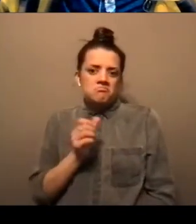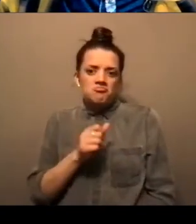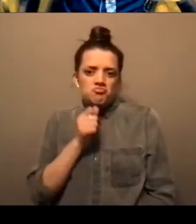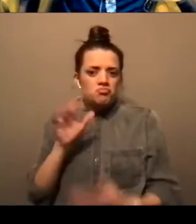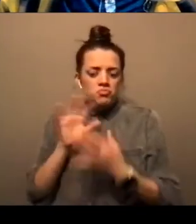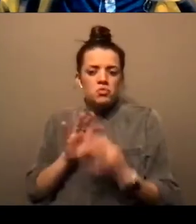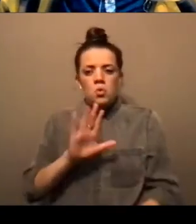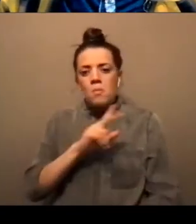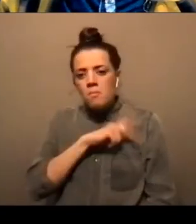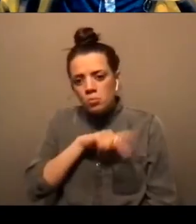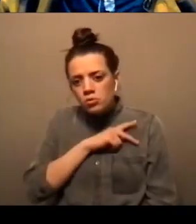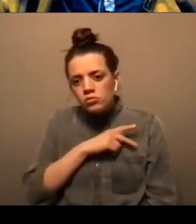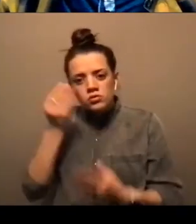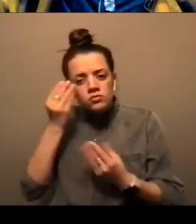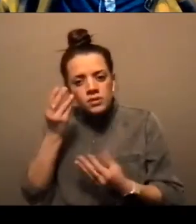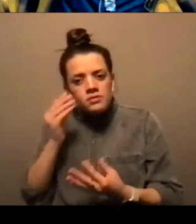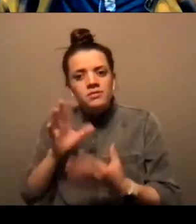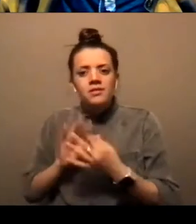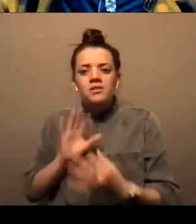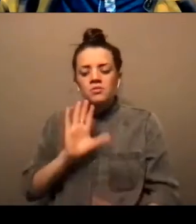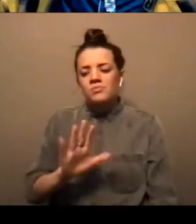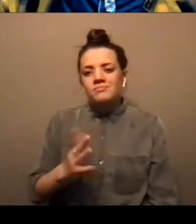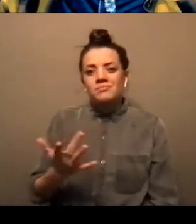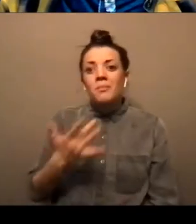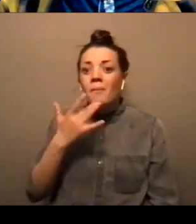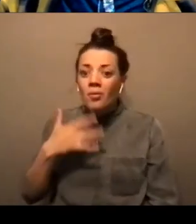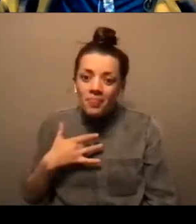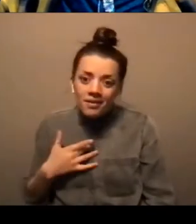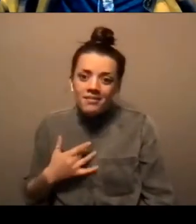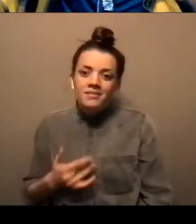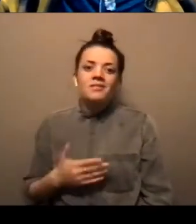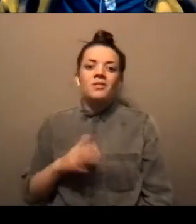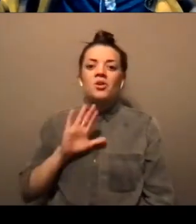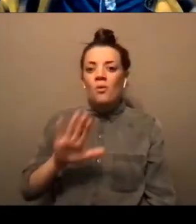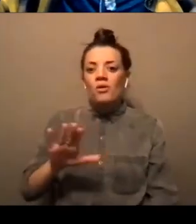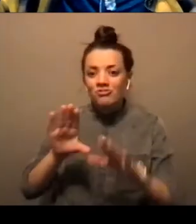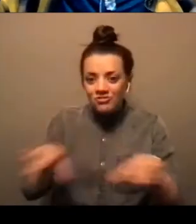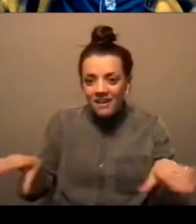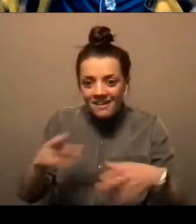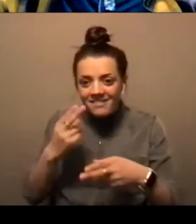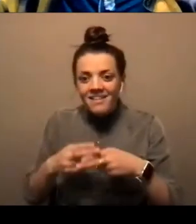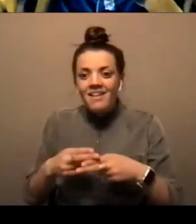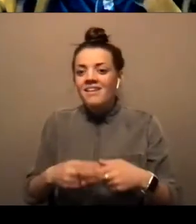like a date of birth, your child's name, anything like that in it.